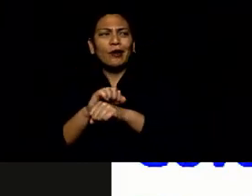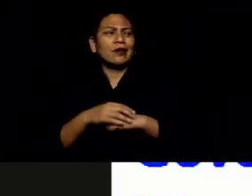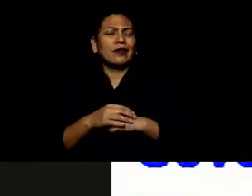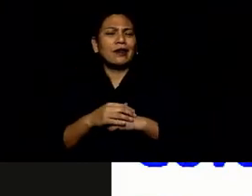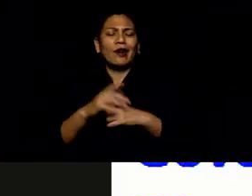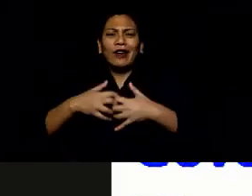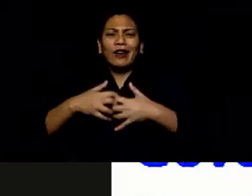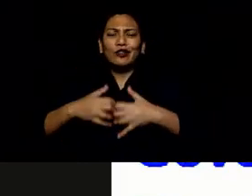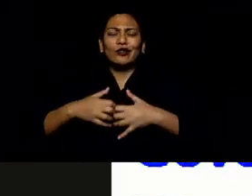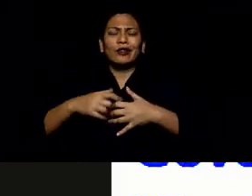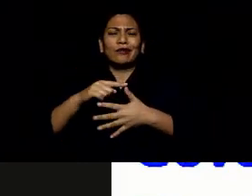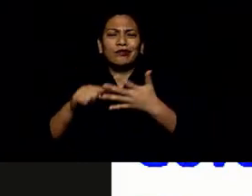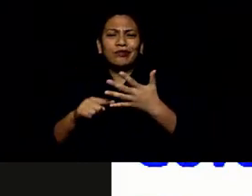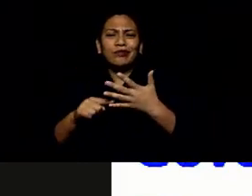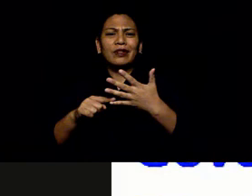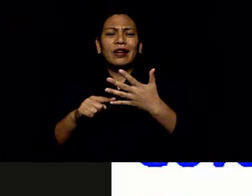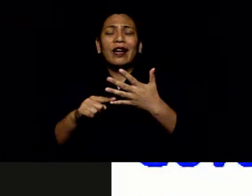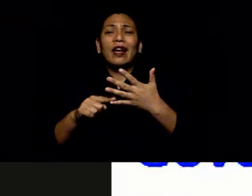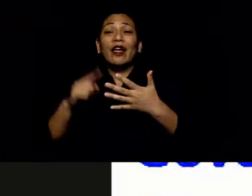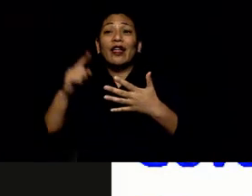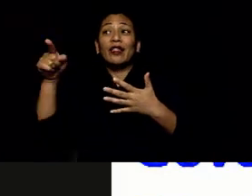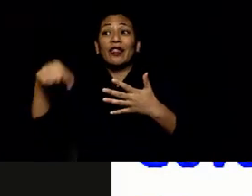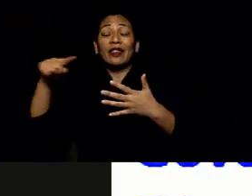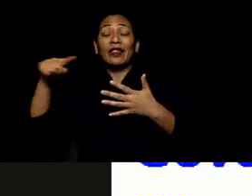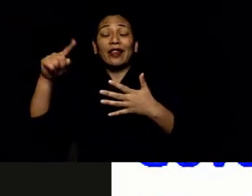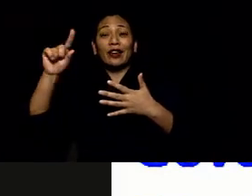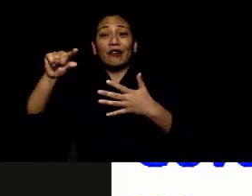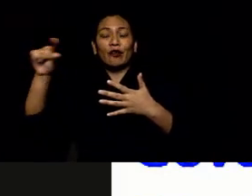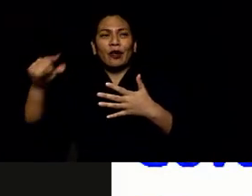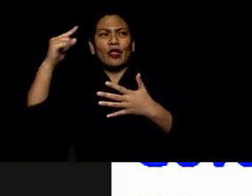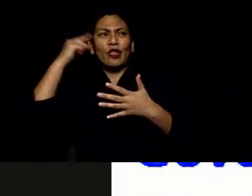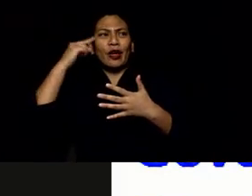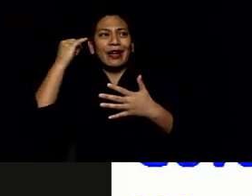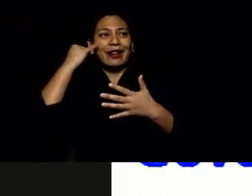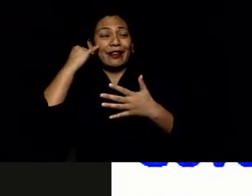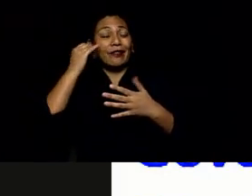that the economy would shrink there would be unemployment, there would be social strife.